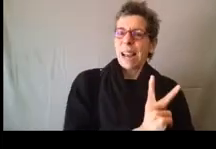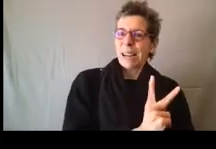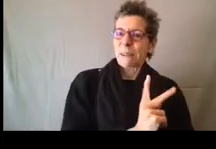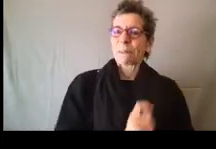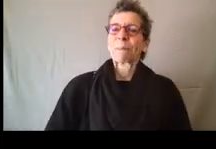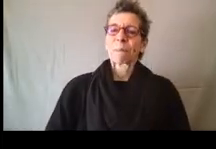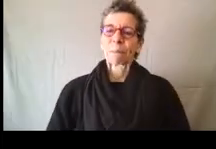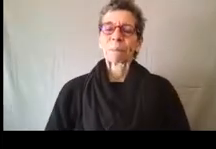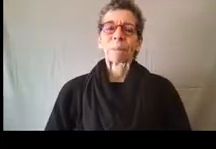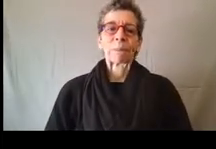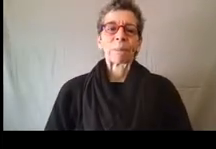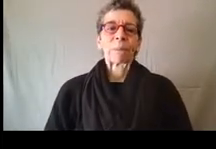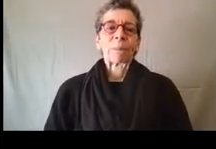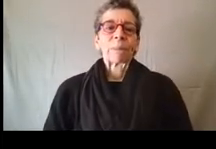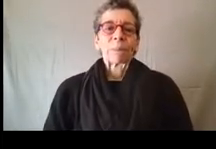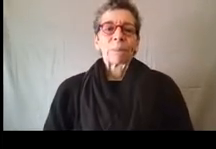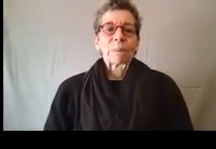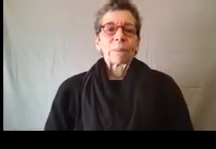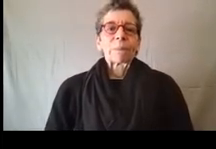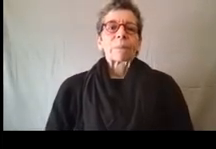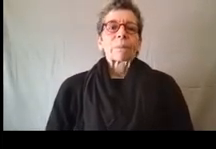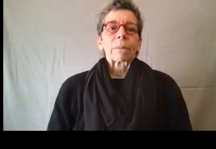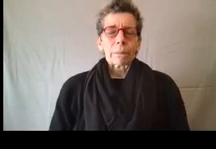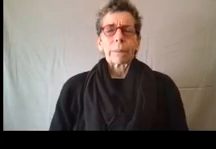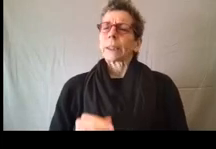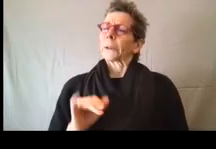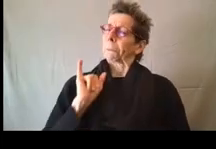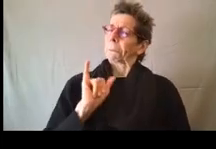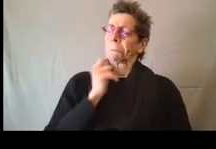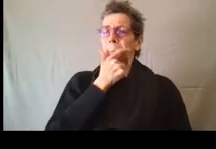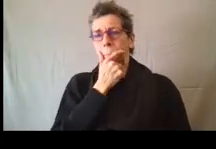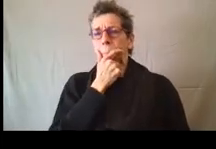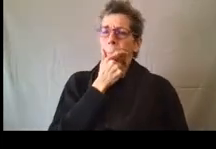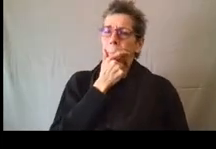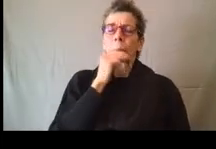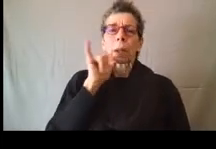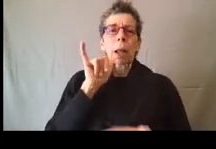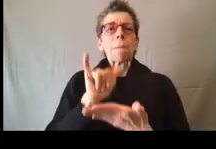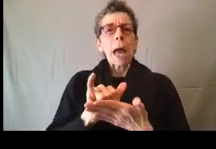So, some may look at these findings and say this comports with their understanding of